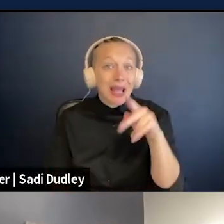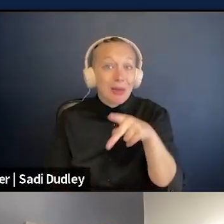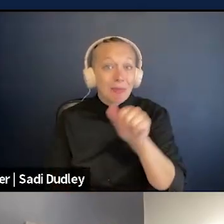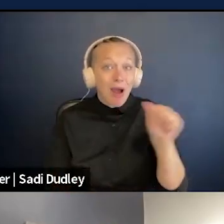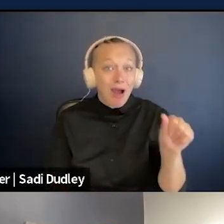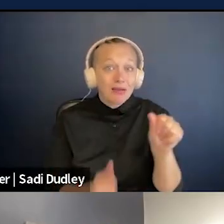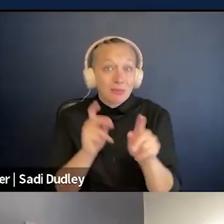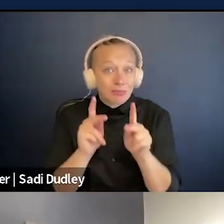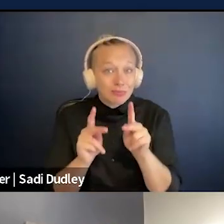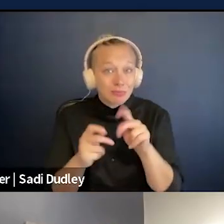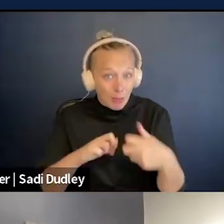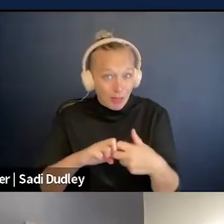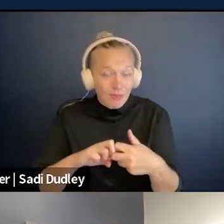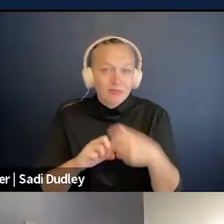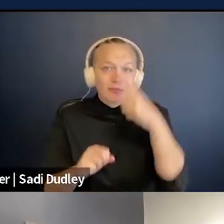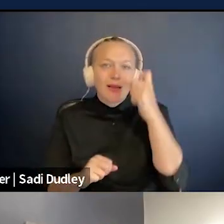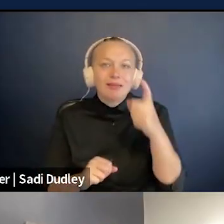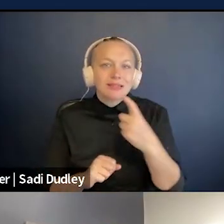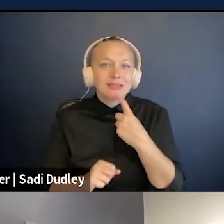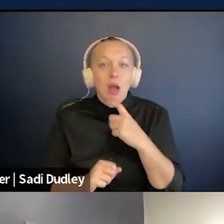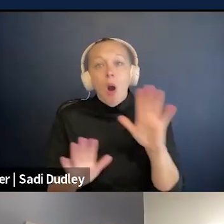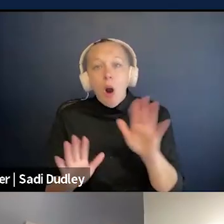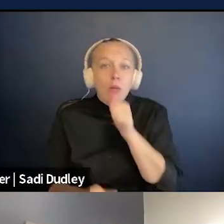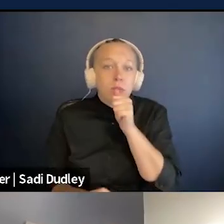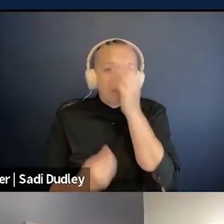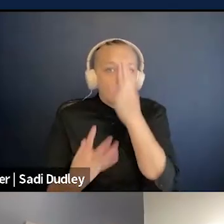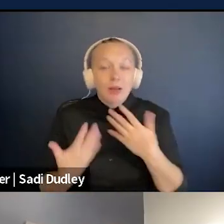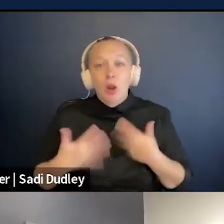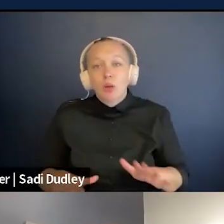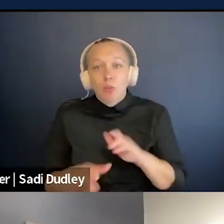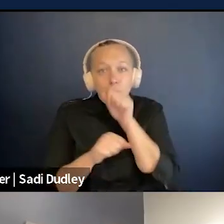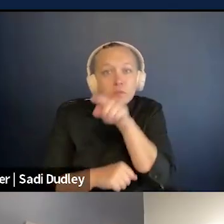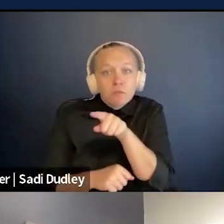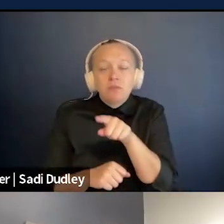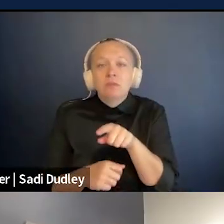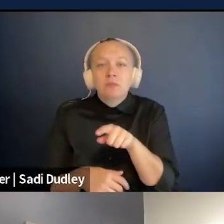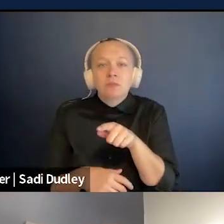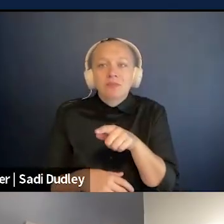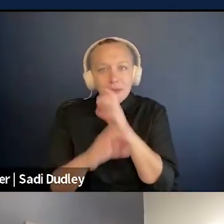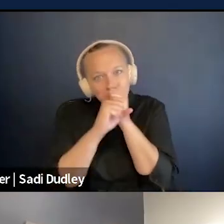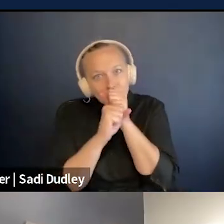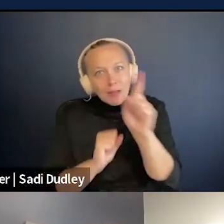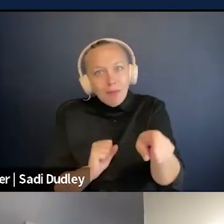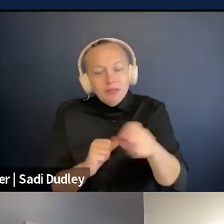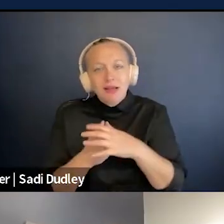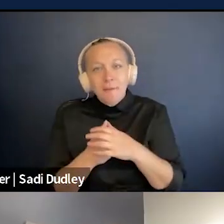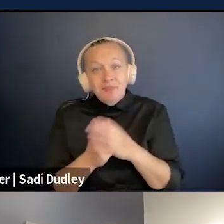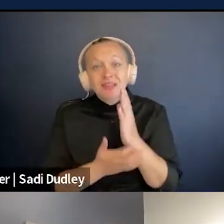health information, they don't want to disclose anything. If you have a care… like, some people have higher… they have higher caregivers.